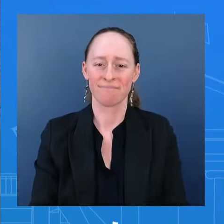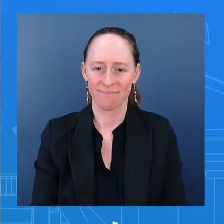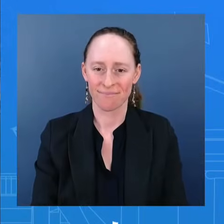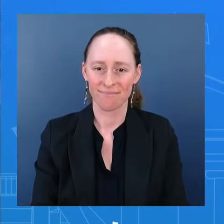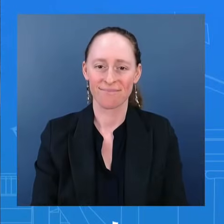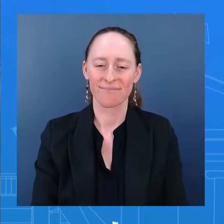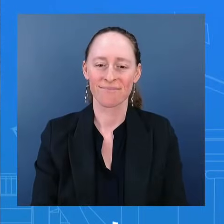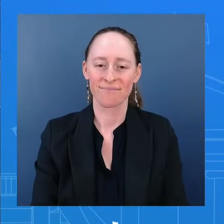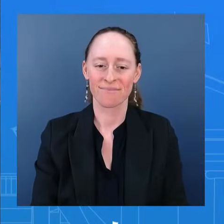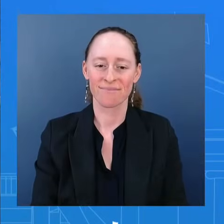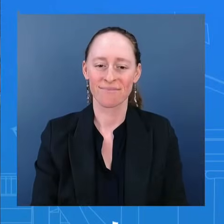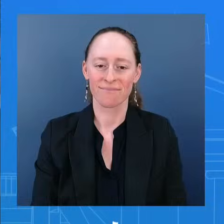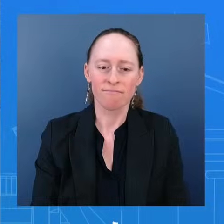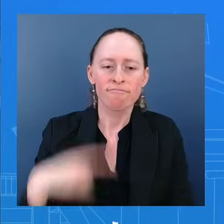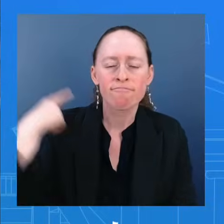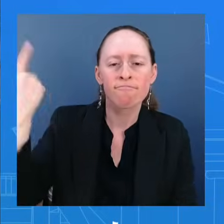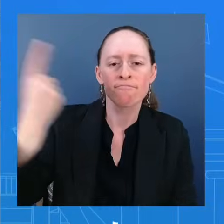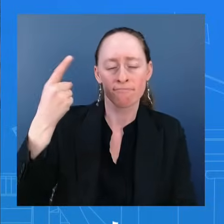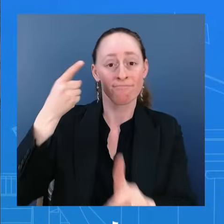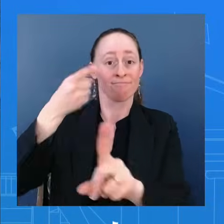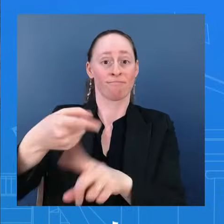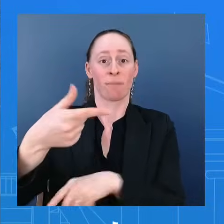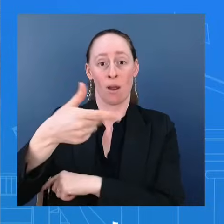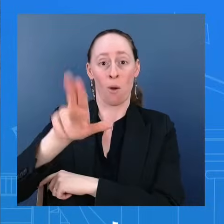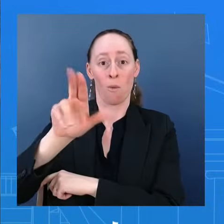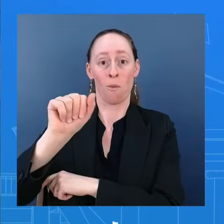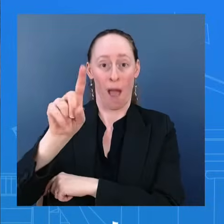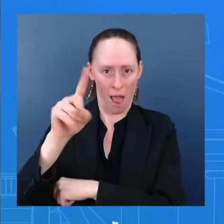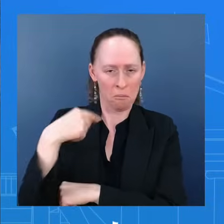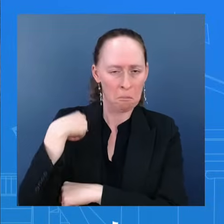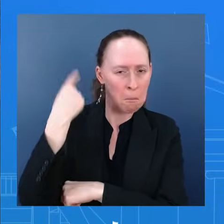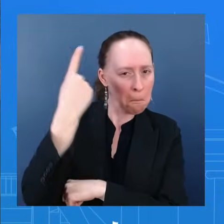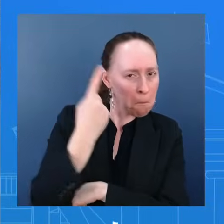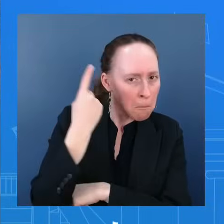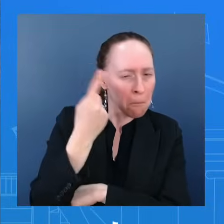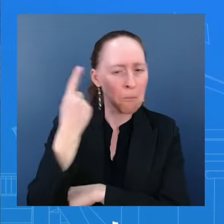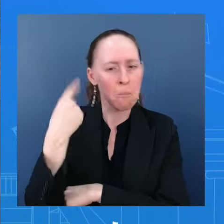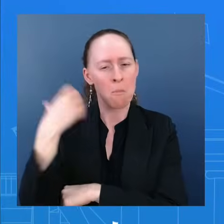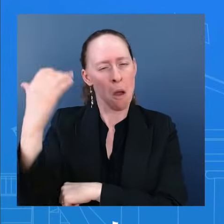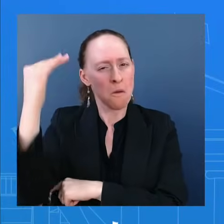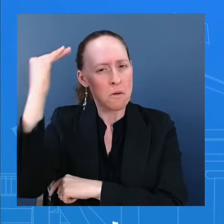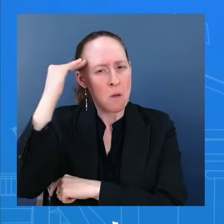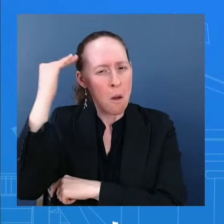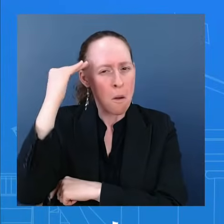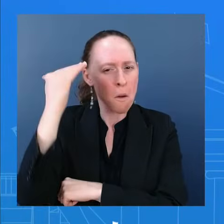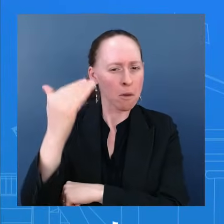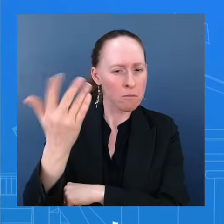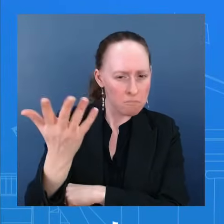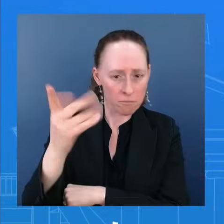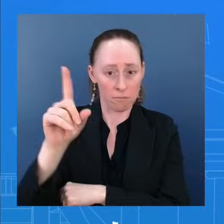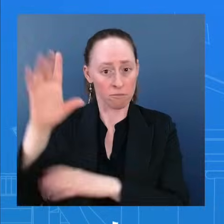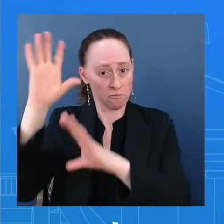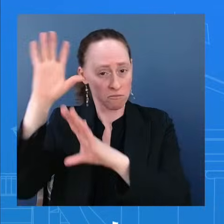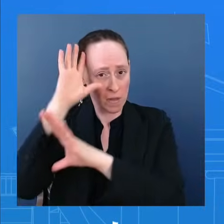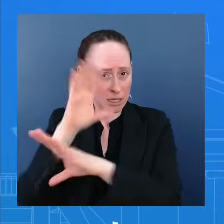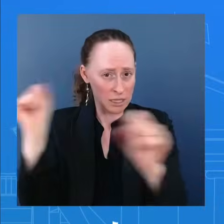on the coming administration on Quad and other American -- Mr. Kirby: That's going to be up to the incoming administration. The Press: -- U2I2 -- Mr. Kirby: That's -- it's going to be up to them to determine